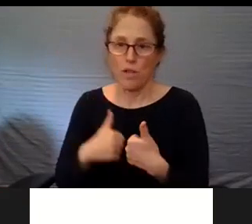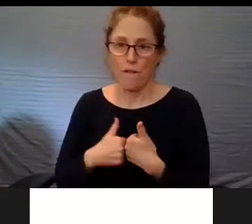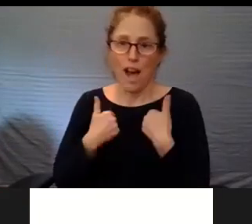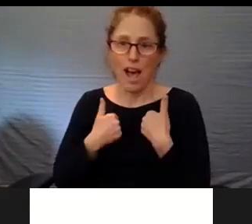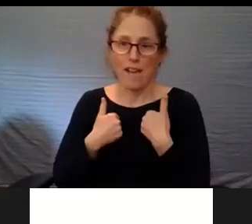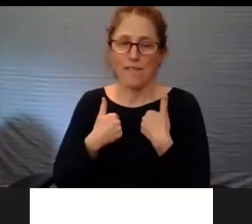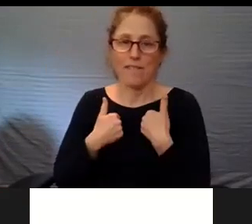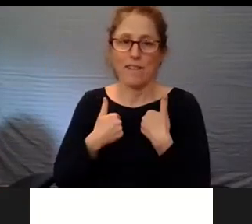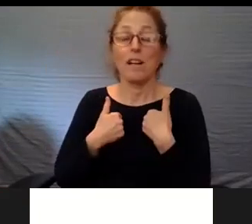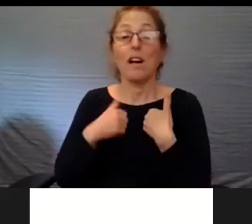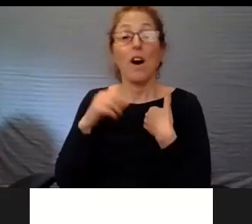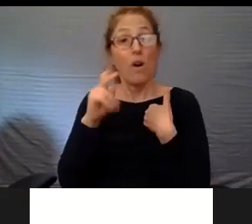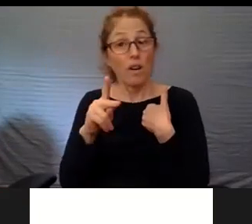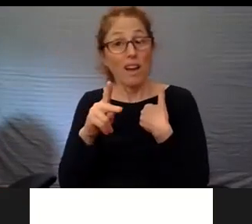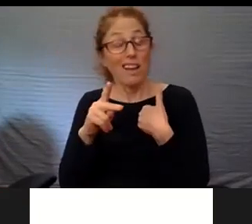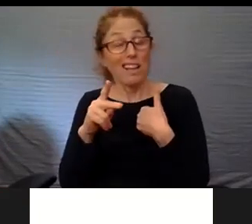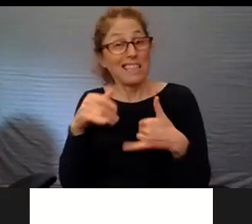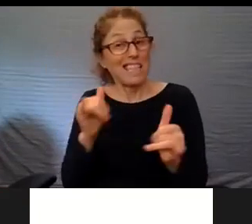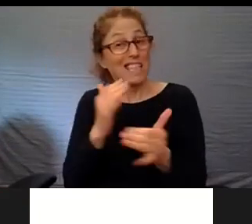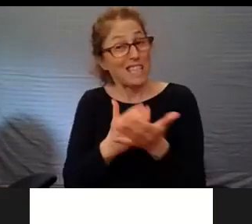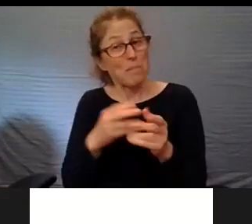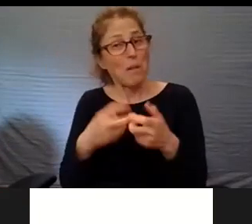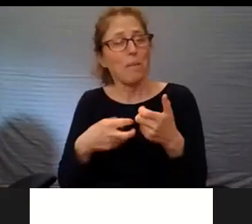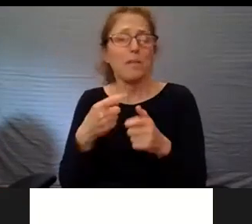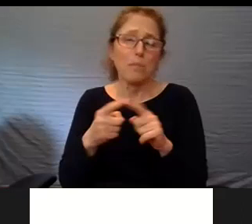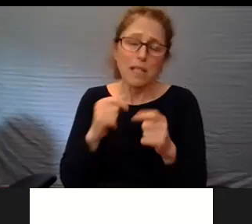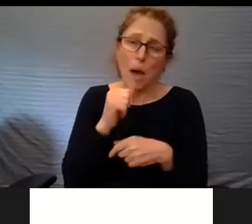Okay. There's still some problems with that. But that's not too bad. Here's where it gets murky.